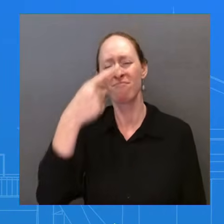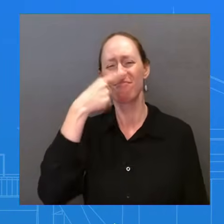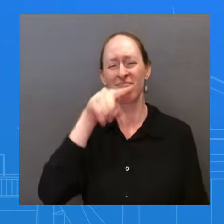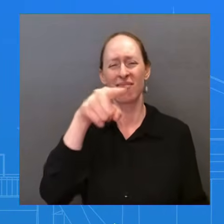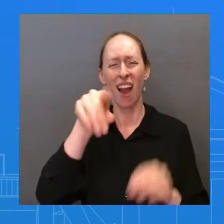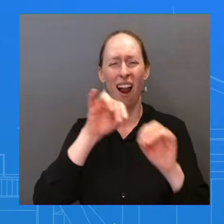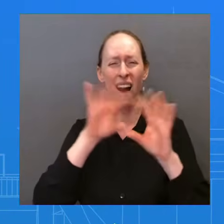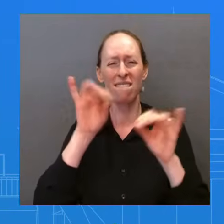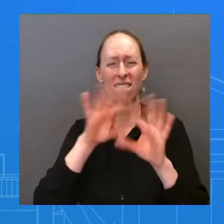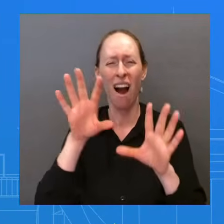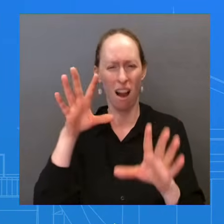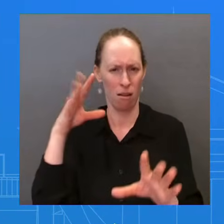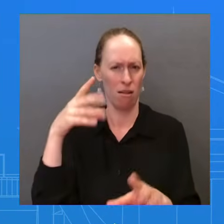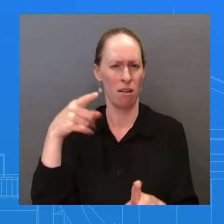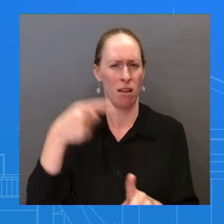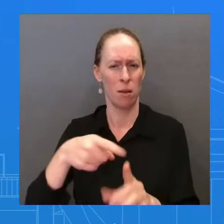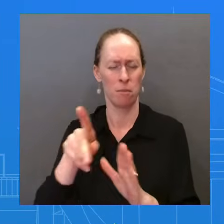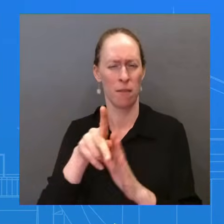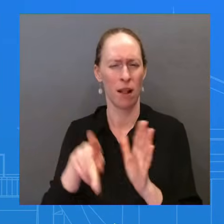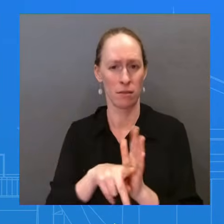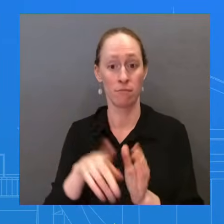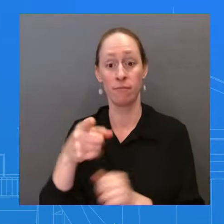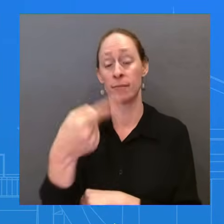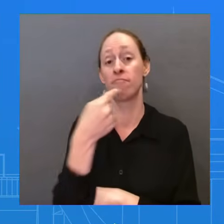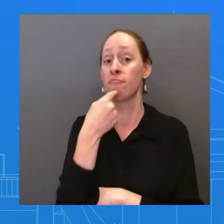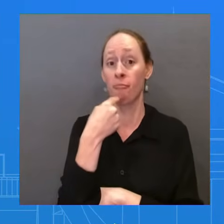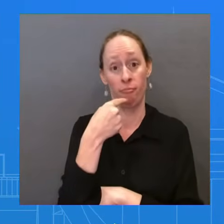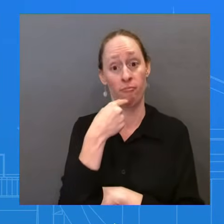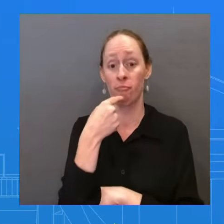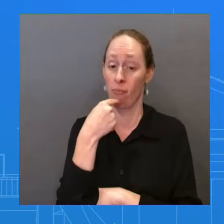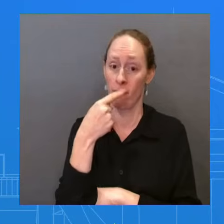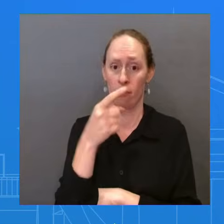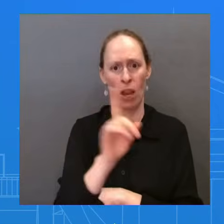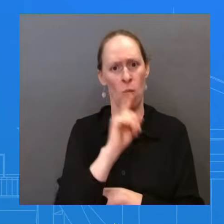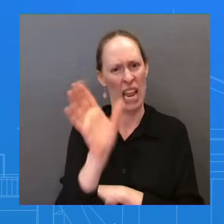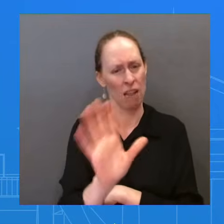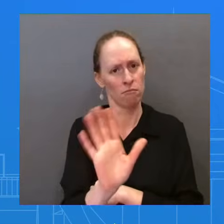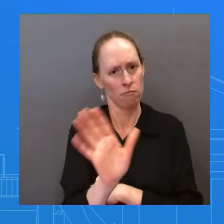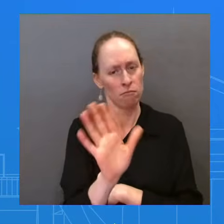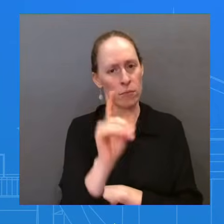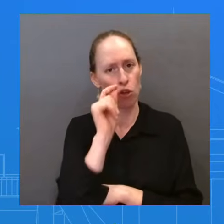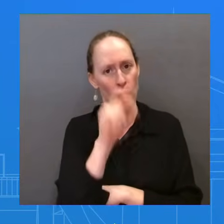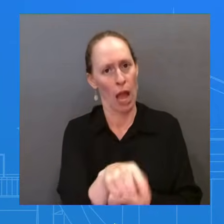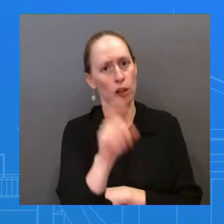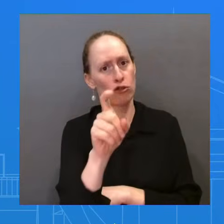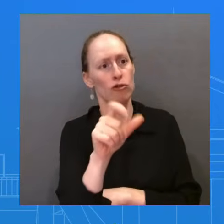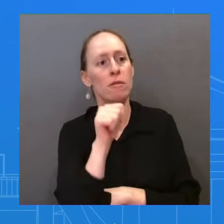What exactly does that mean, "general matter"? And does Ukraine -- you know, a country that's been under attack for more than a year --